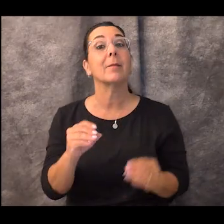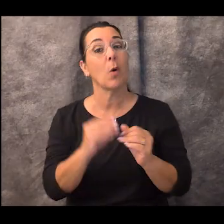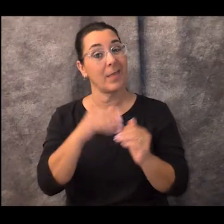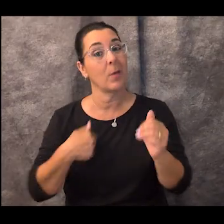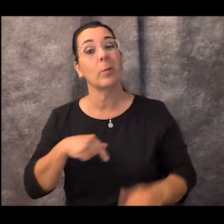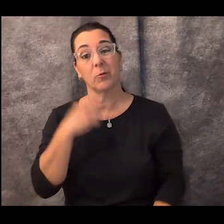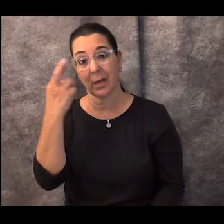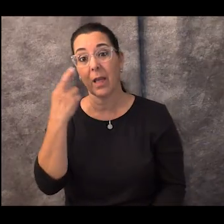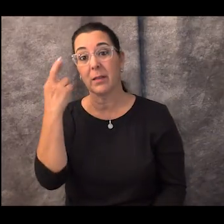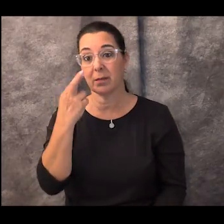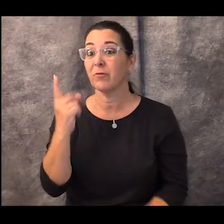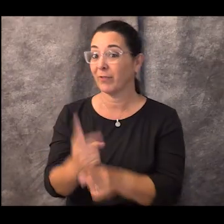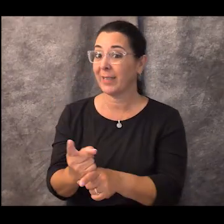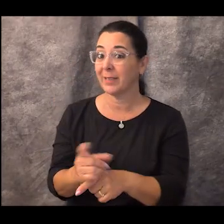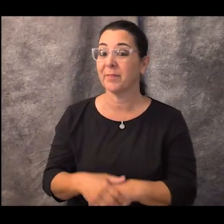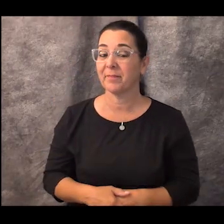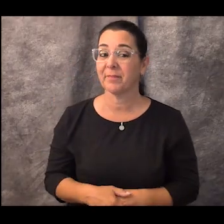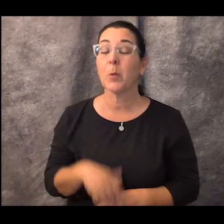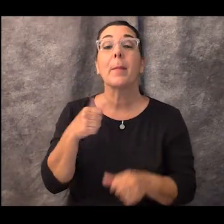Way more than, I mentioned real IDs.